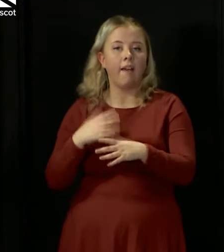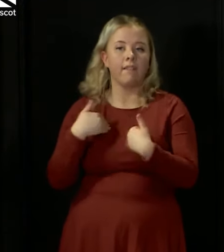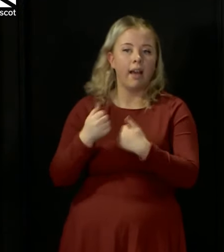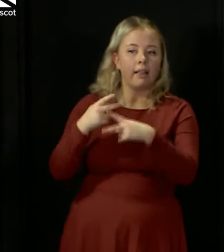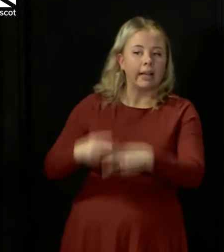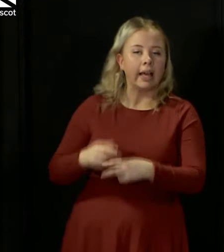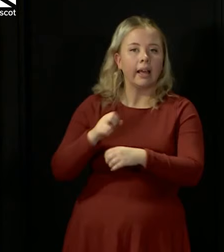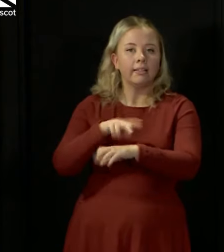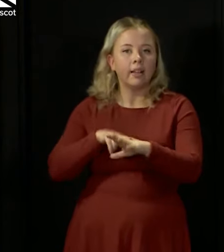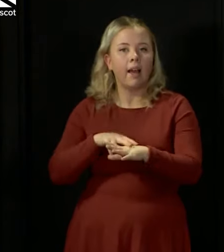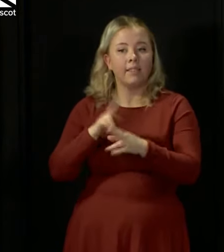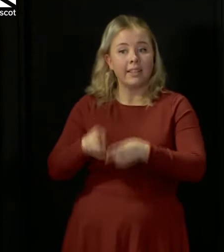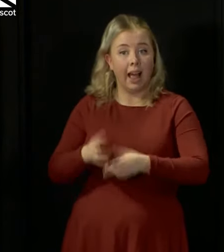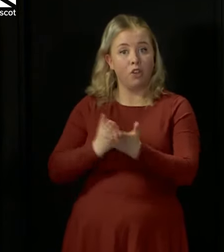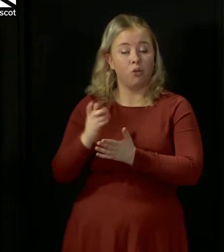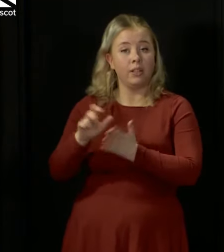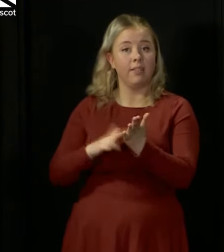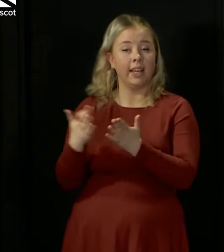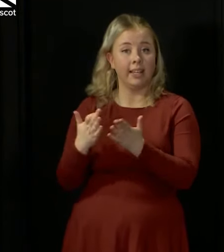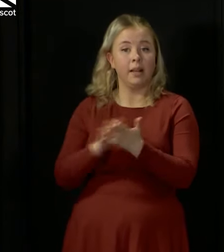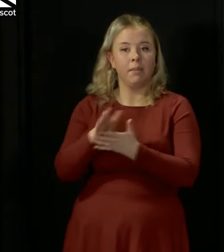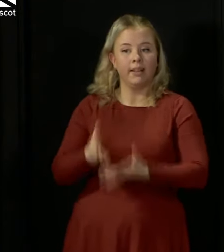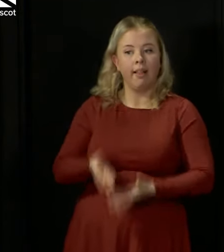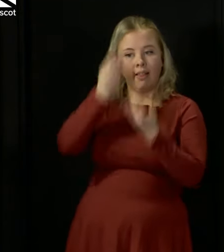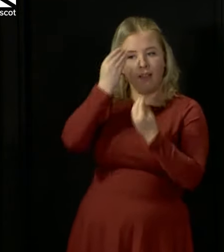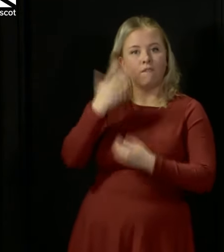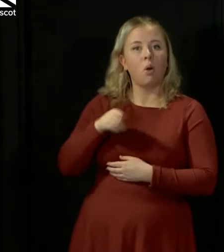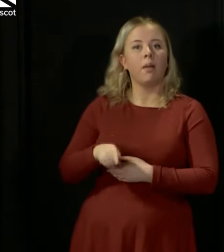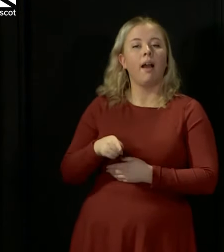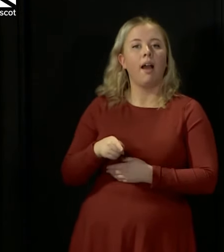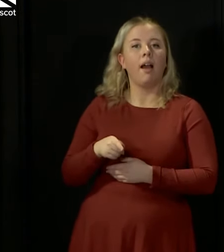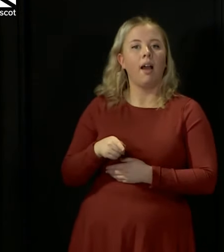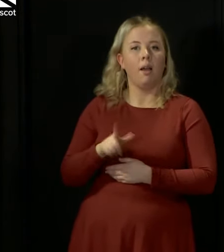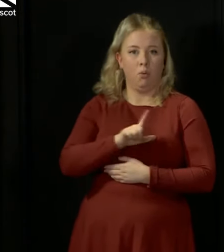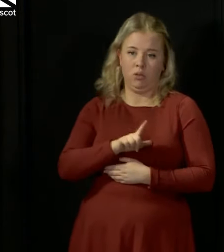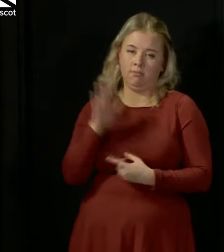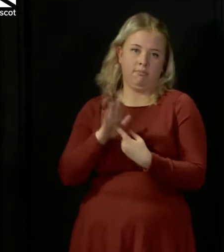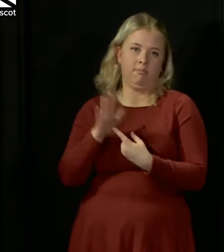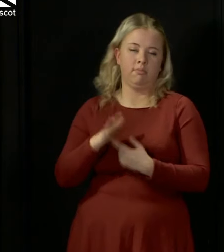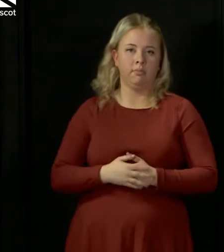so that if there is the need for learning, that is not lost, because that is absolutely vital.